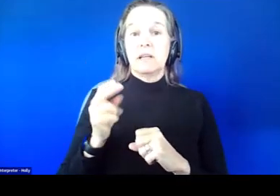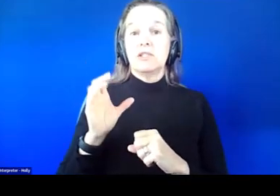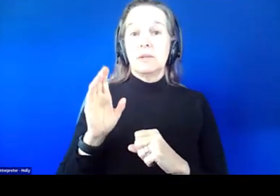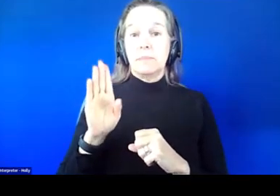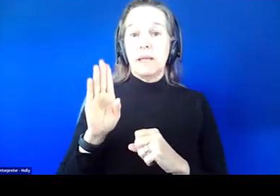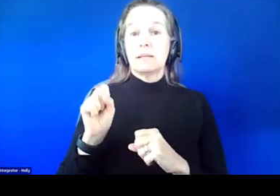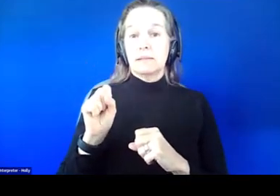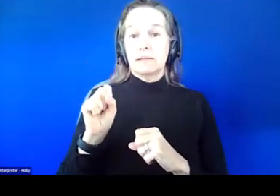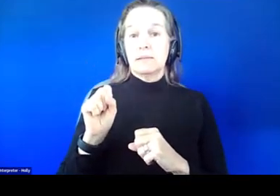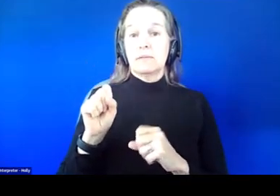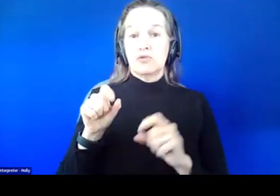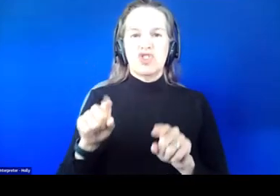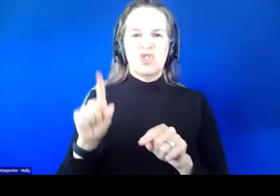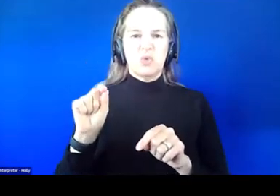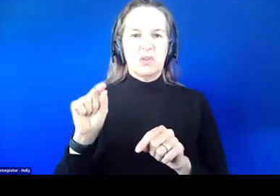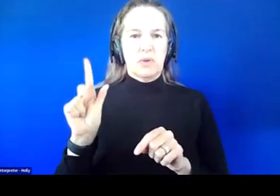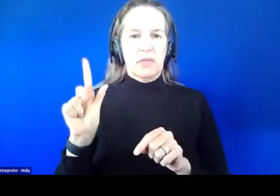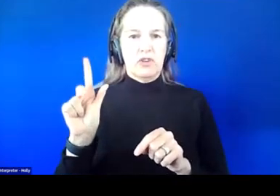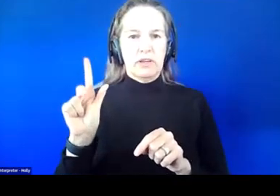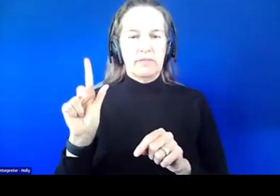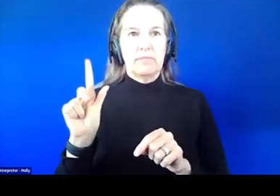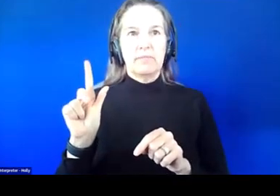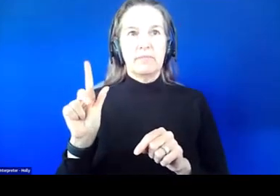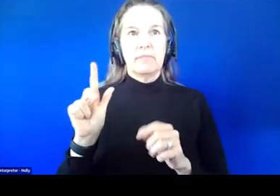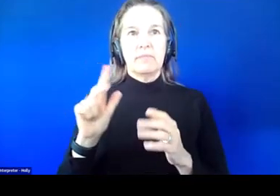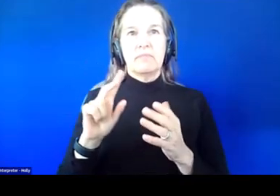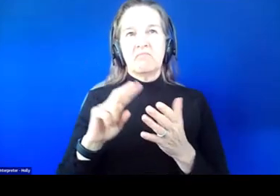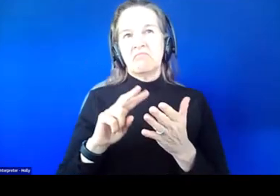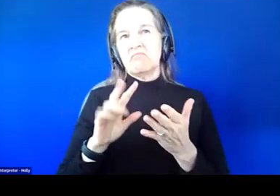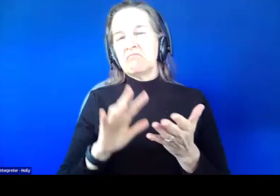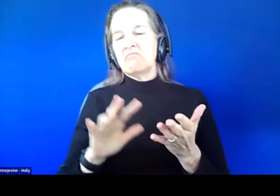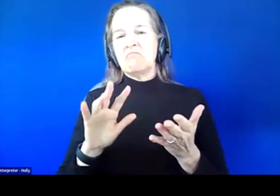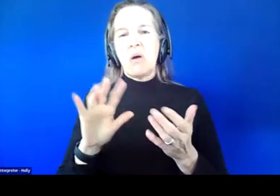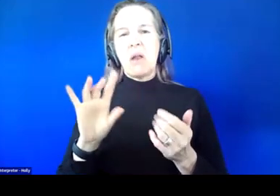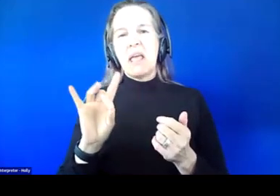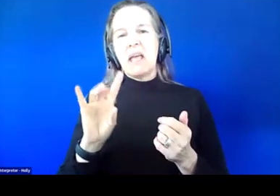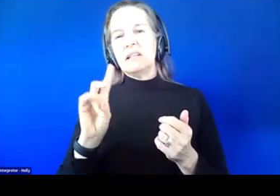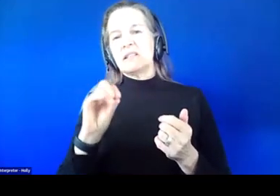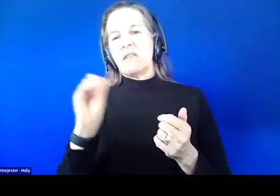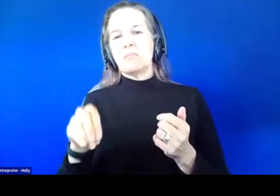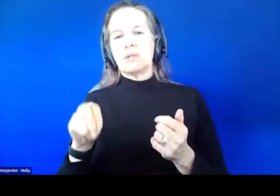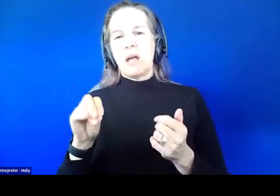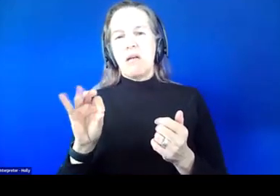representing about 87% of all people receiving